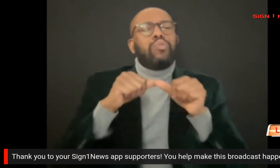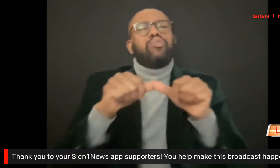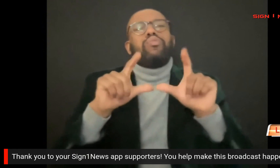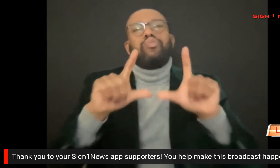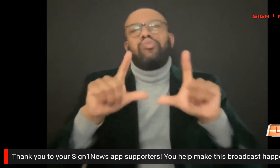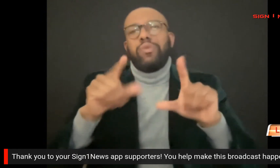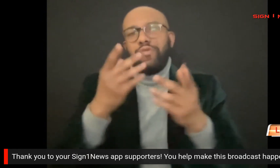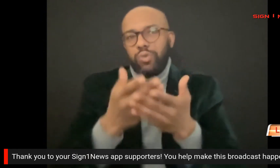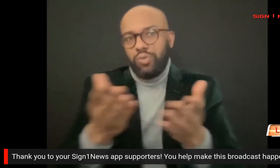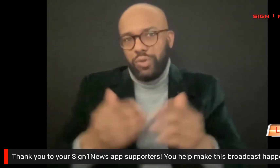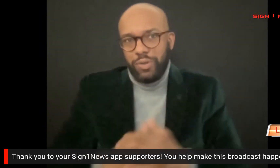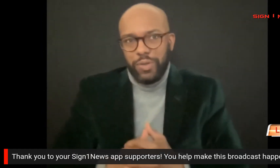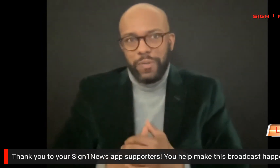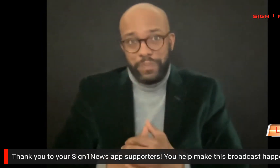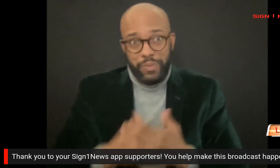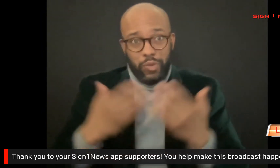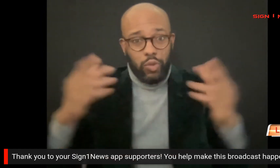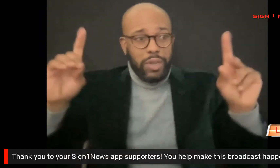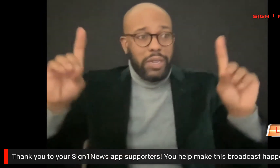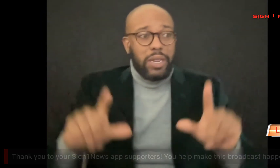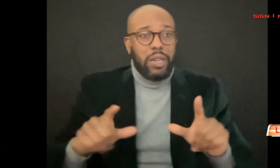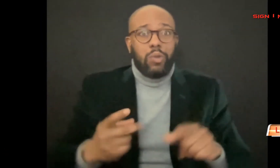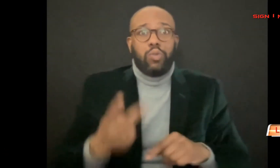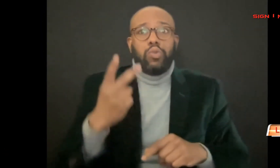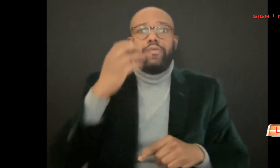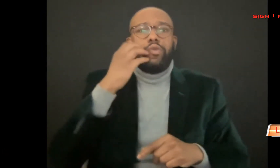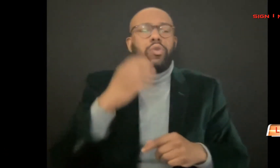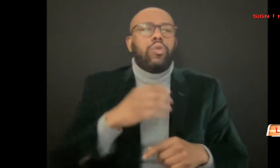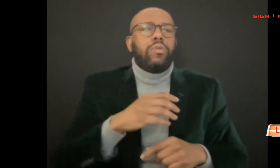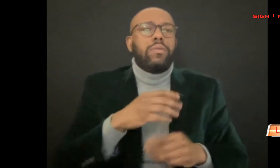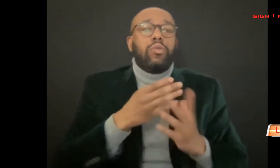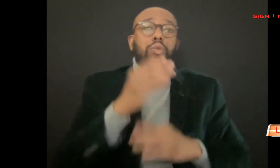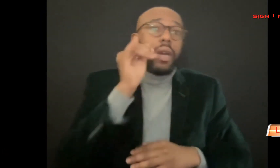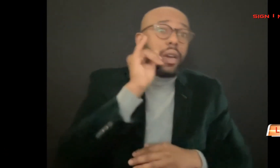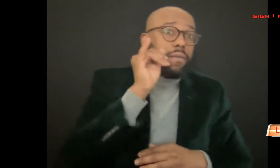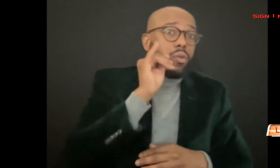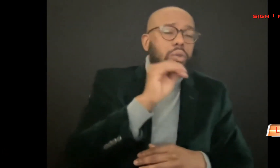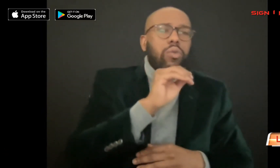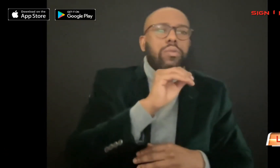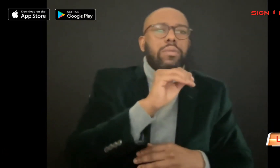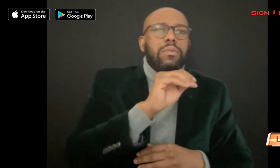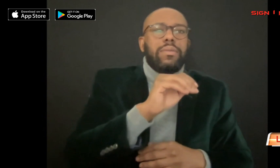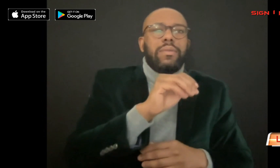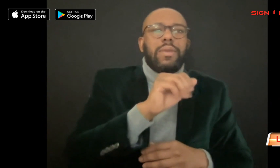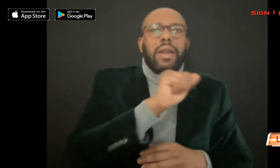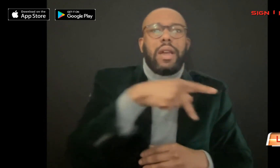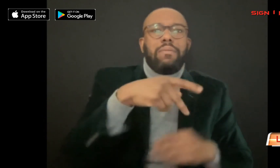to help make this broadcast happen you can download the Sign1News app I heading to the